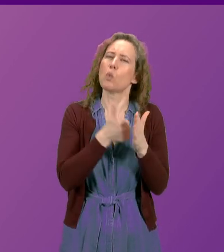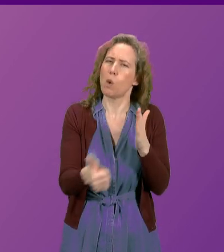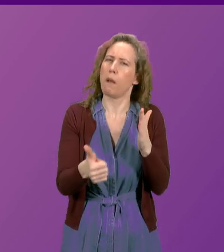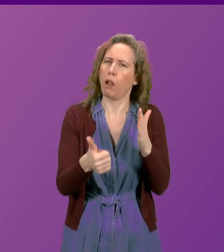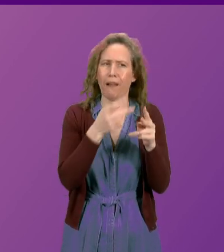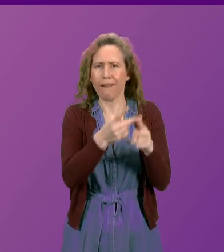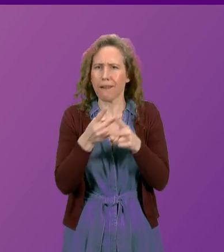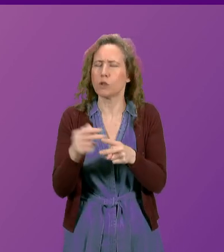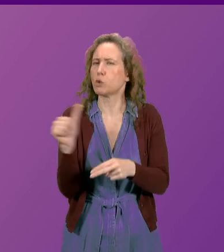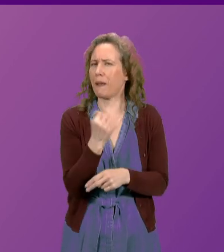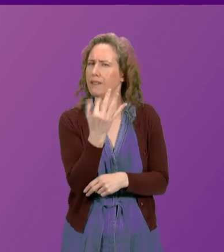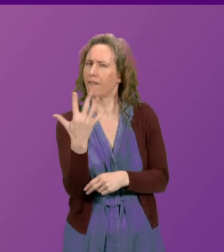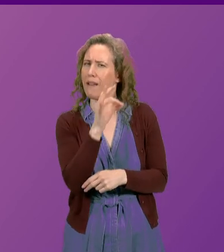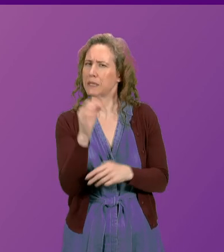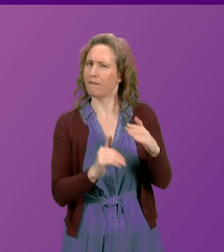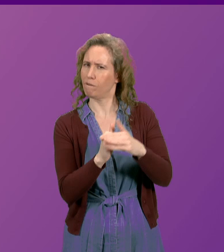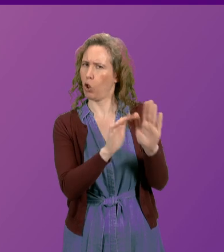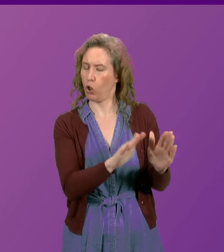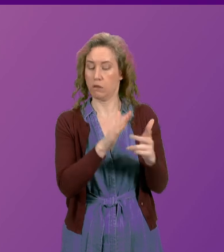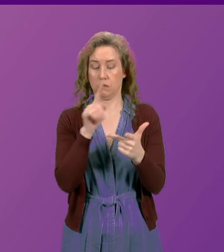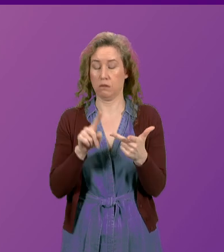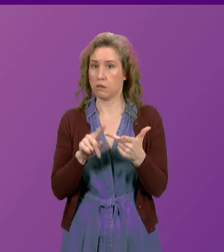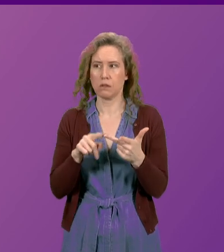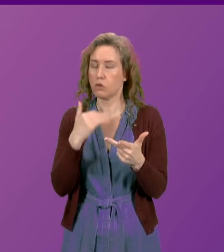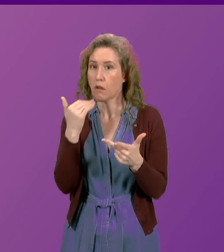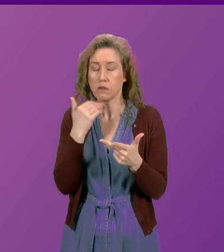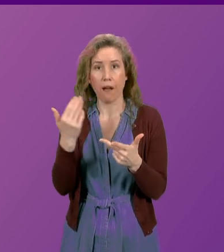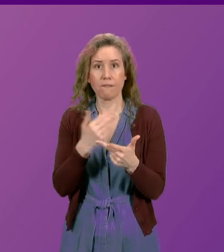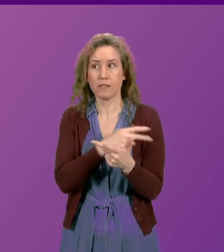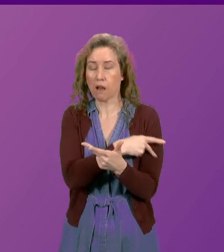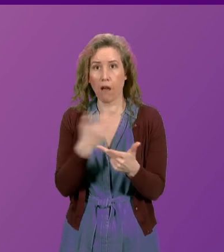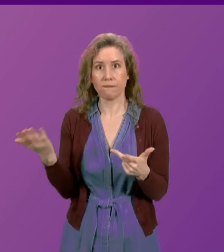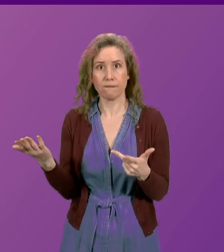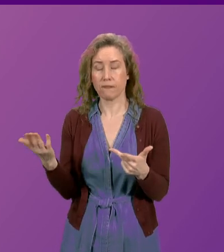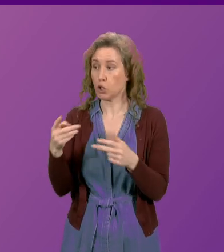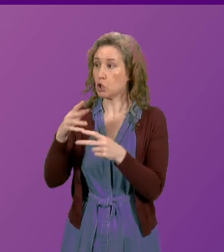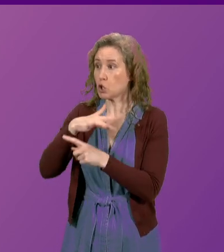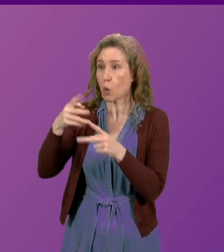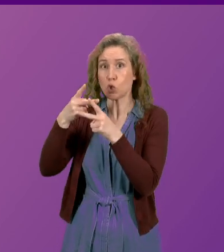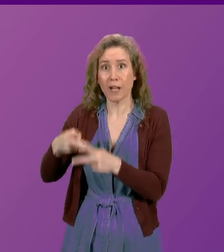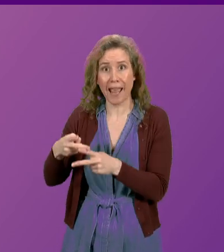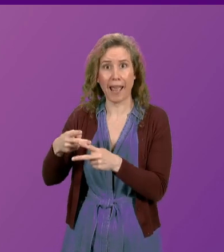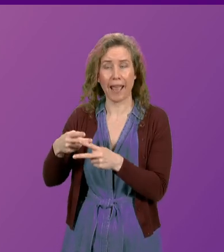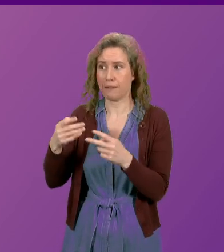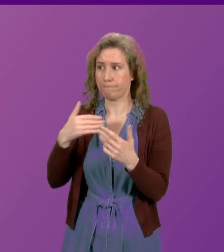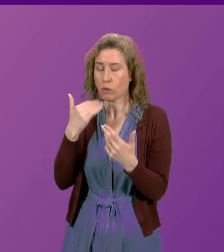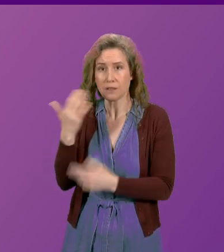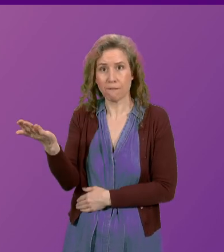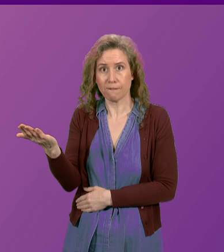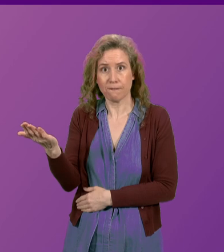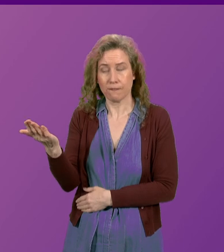and the absence of adequate social care capacity in the community, because we do not have enough